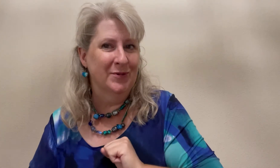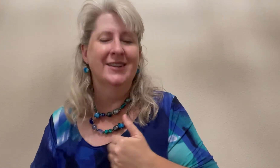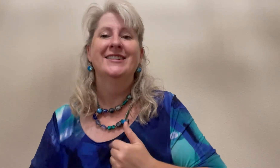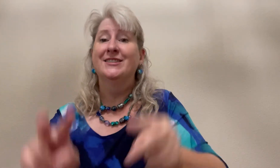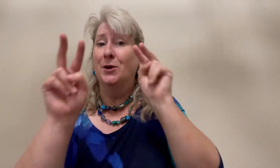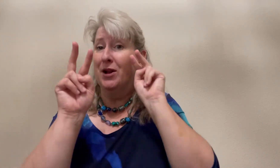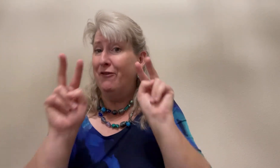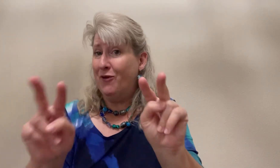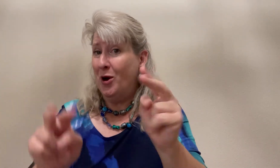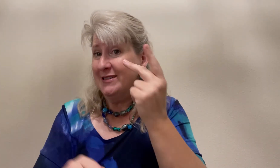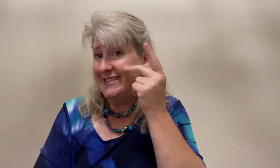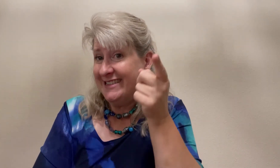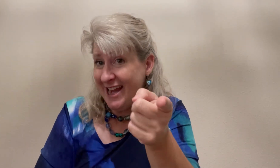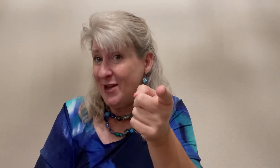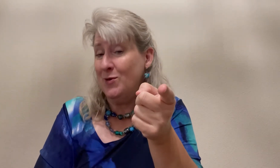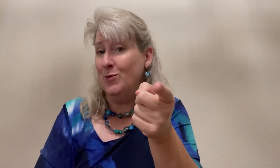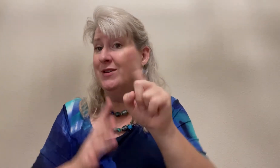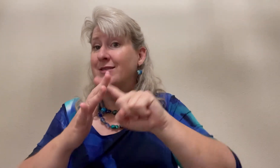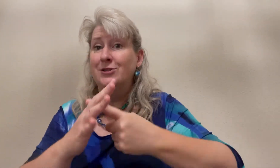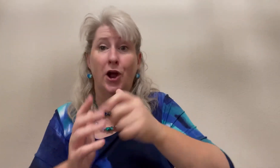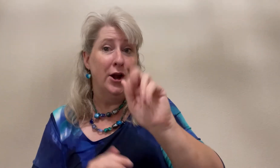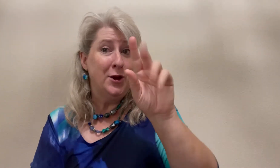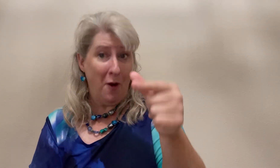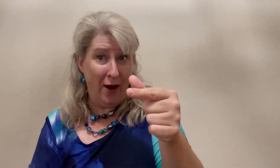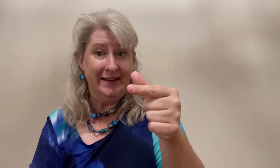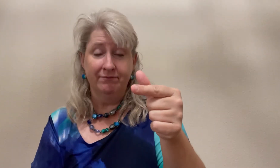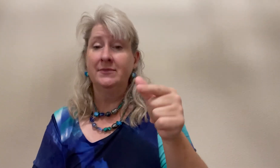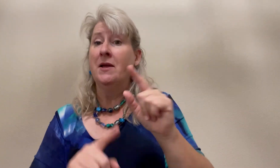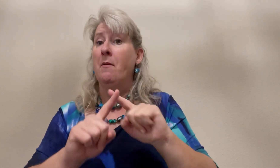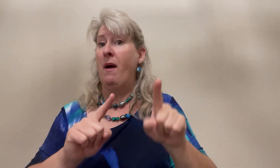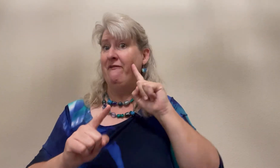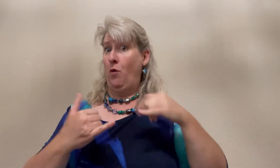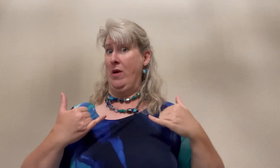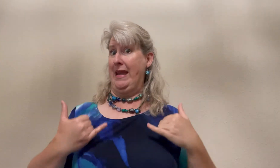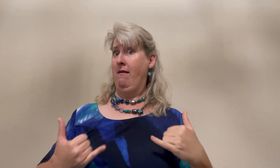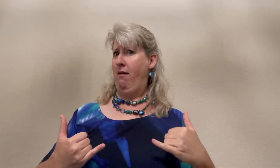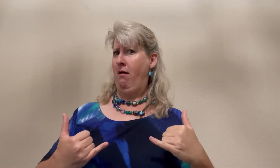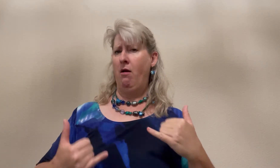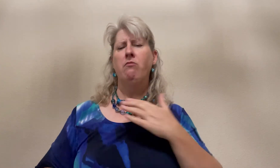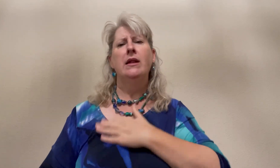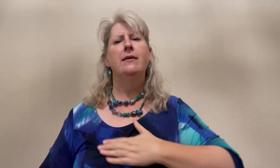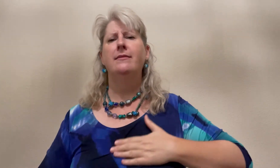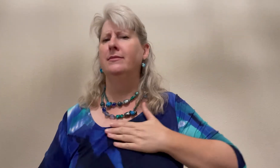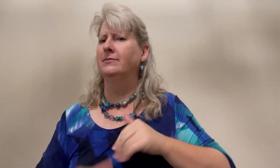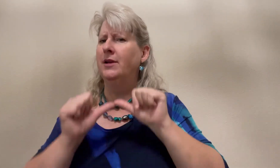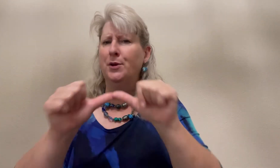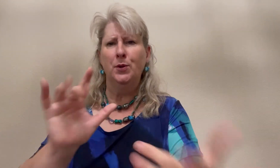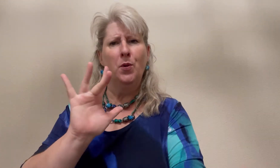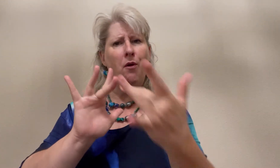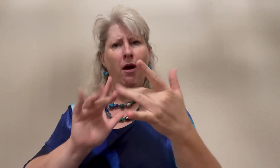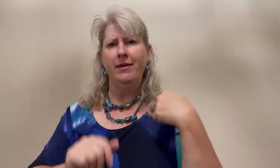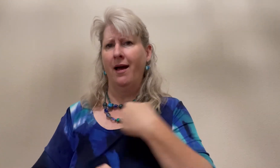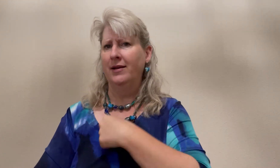We look forward to seeing you again, starting in August. But, for now, please continue contacting us